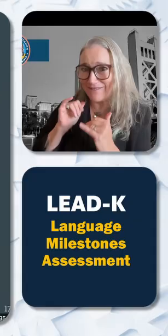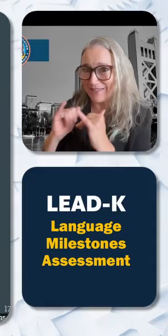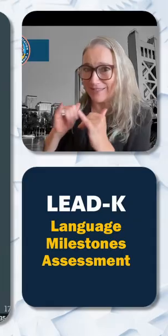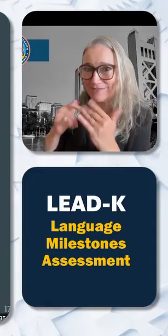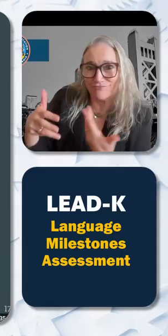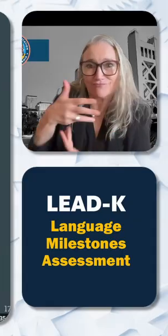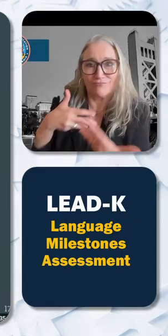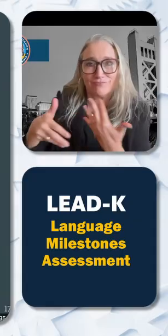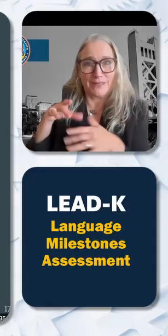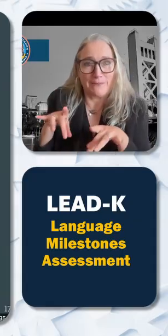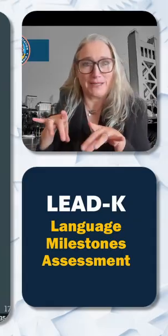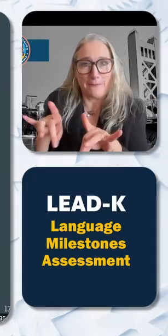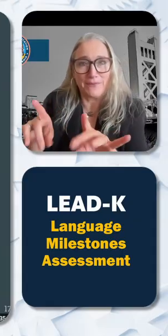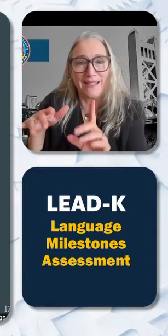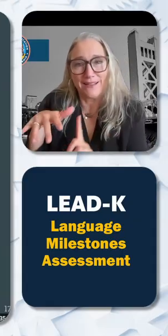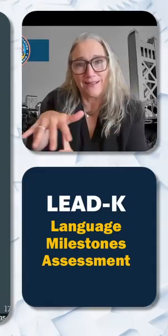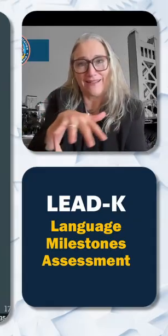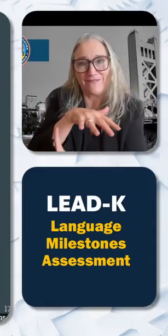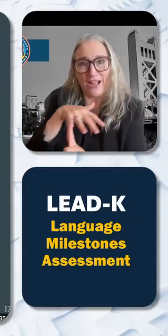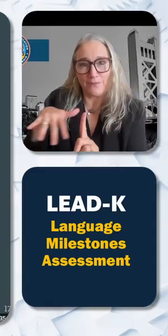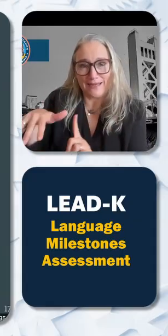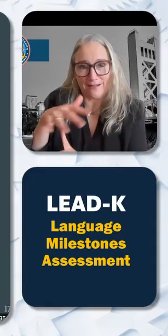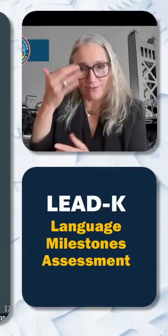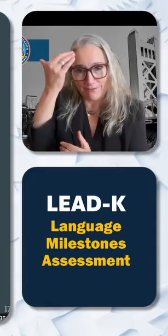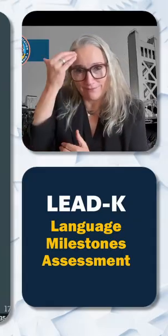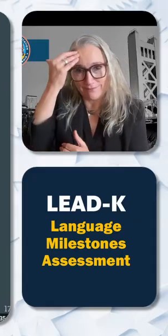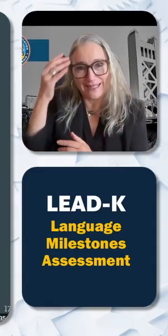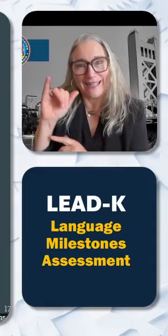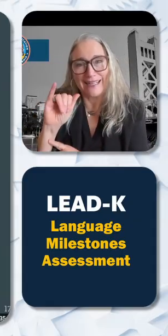whatever it is their preference is, but having access to deaf peers just like them,